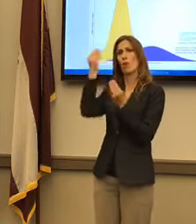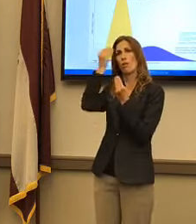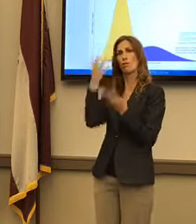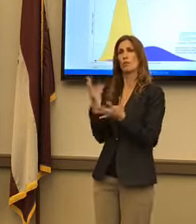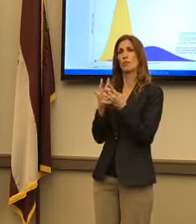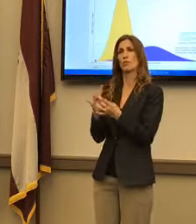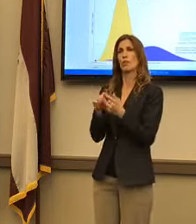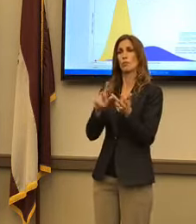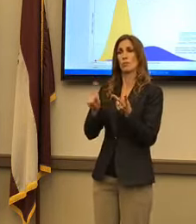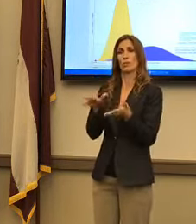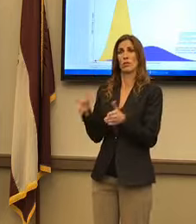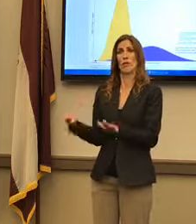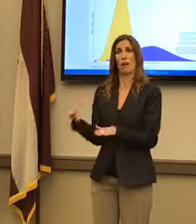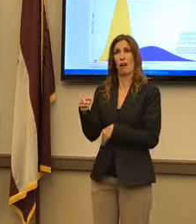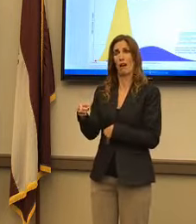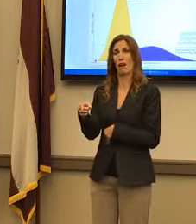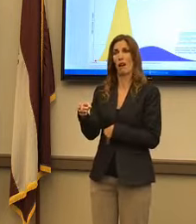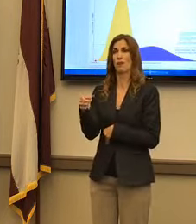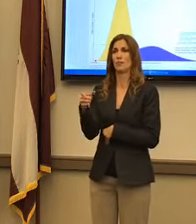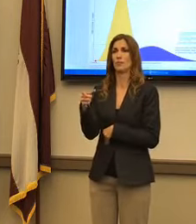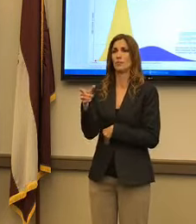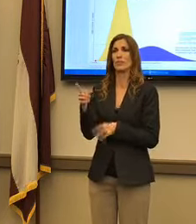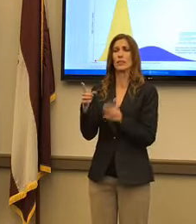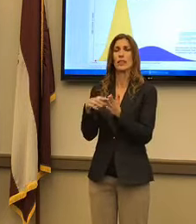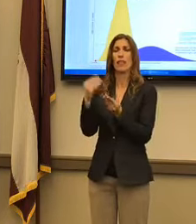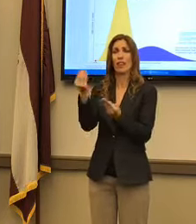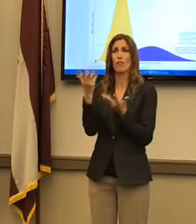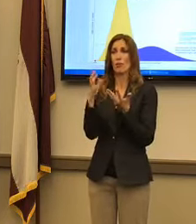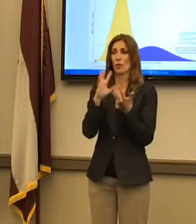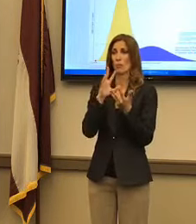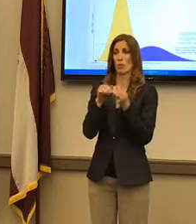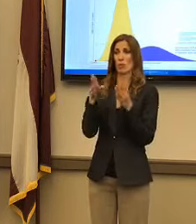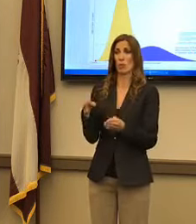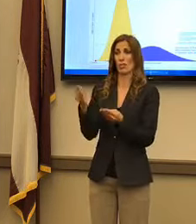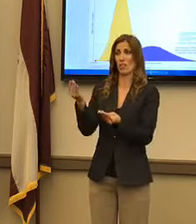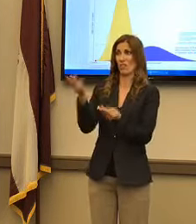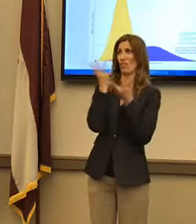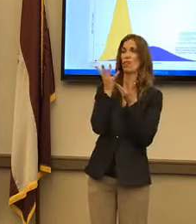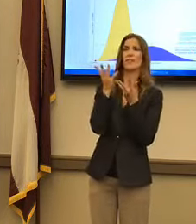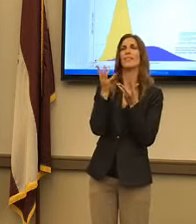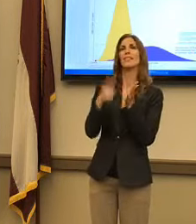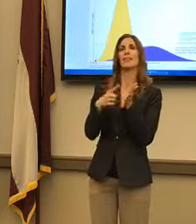deceased individuals does not necessarily come in in a daily fashion